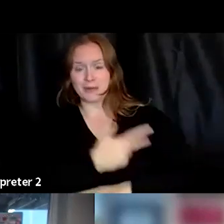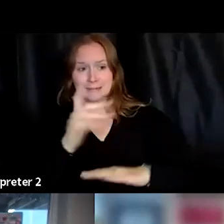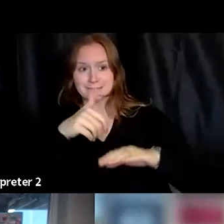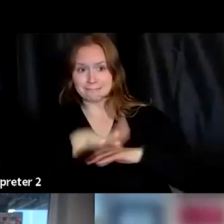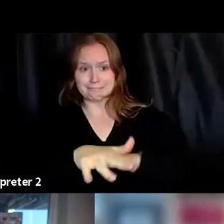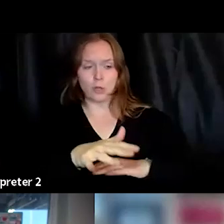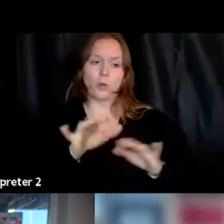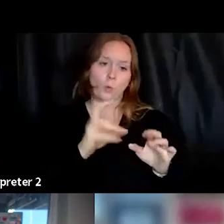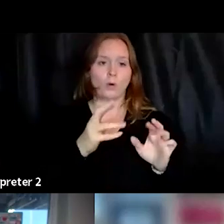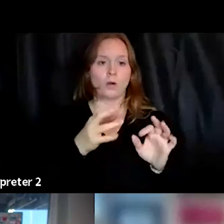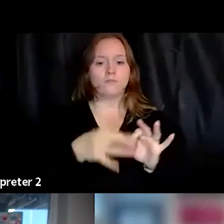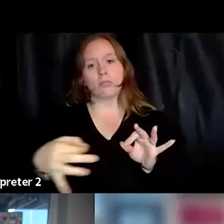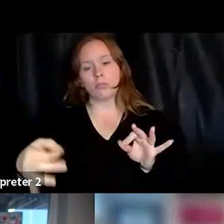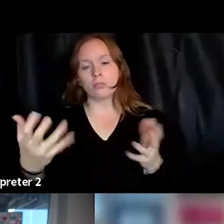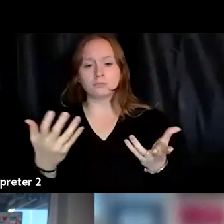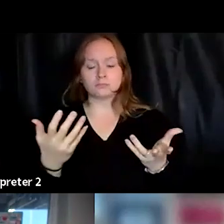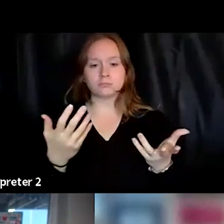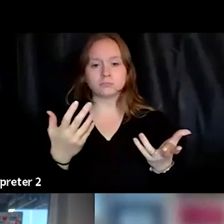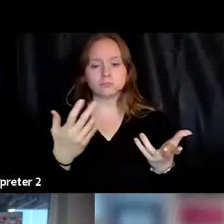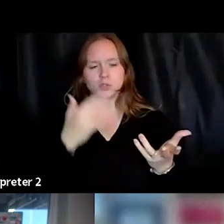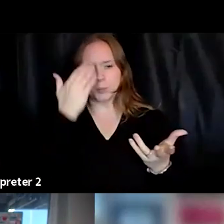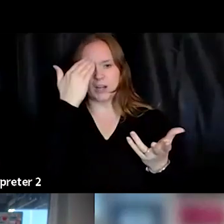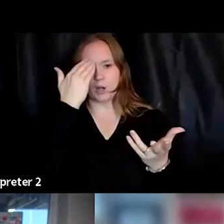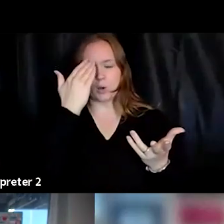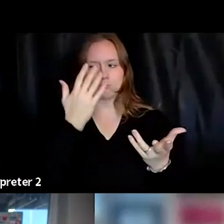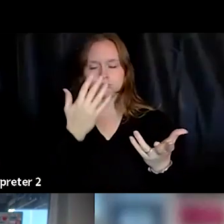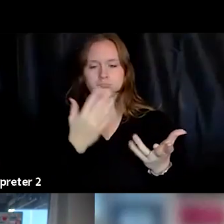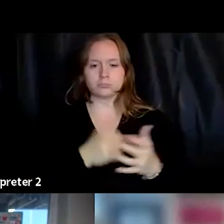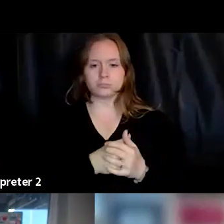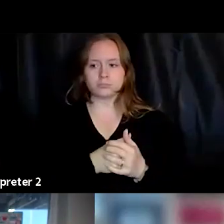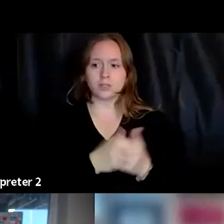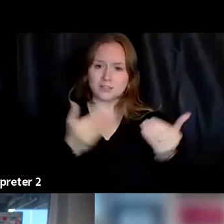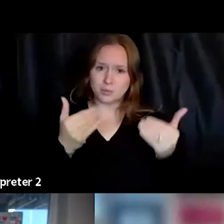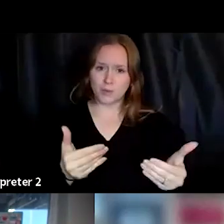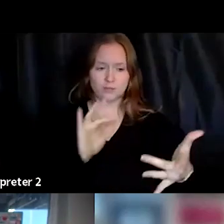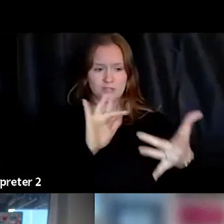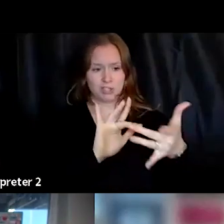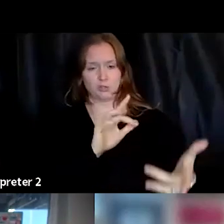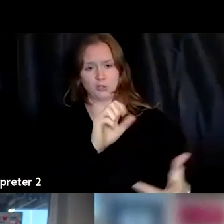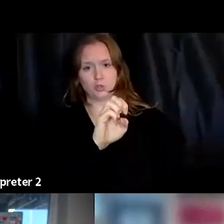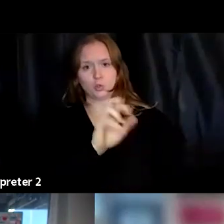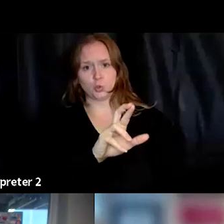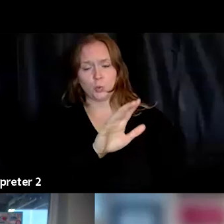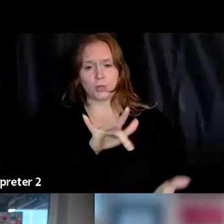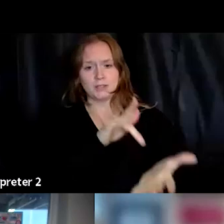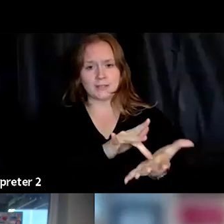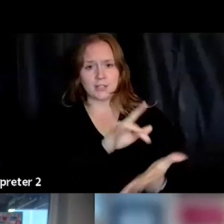So we really know a good timeframe for that. But definitely recommend reaching out to your SOAR TA Center liaisons about their ability